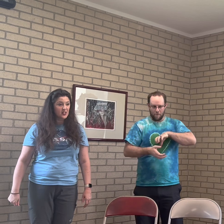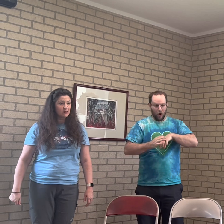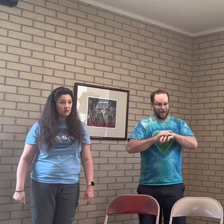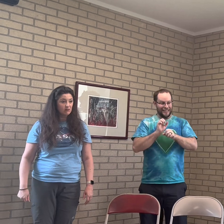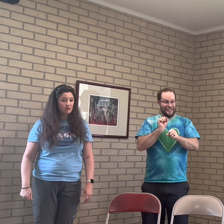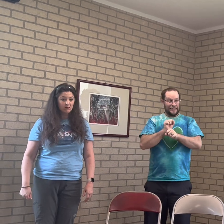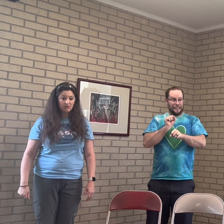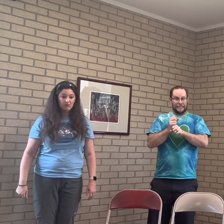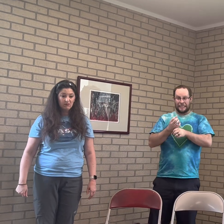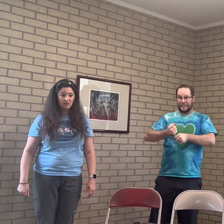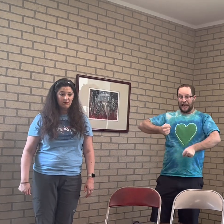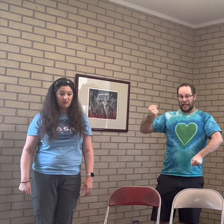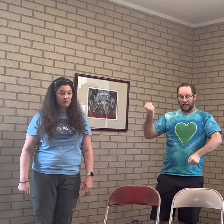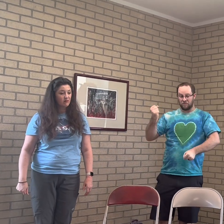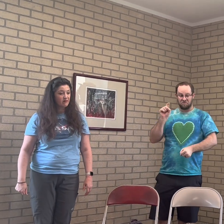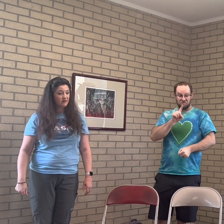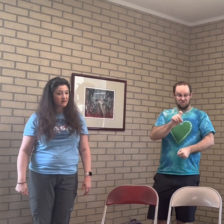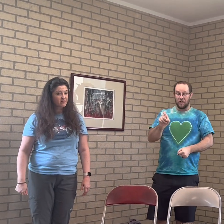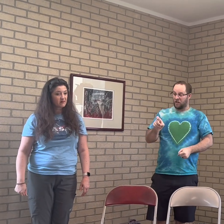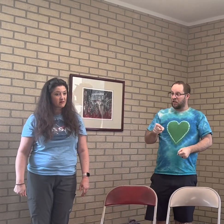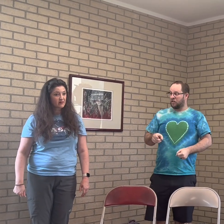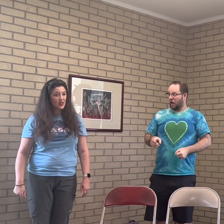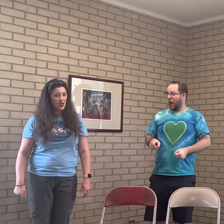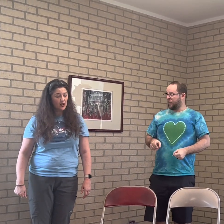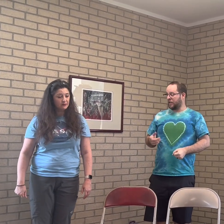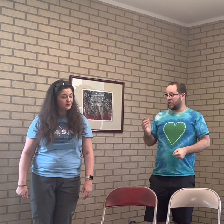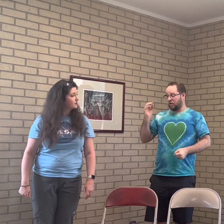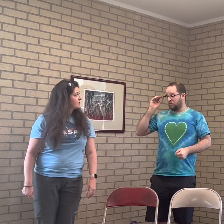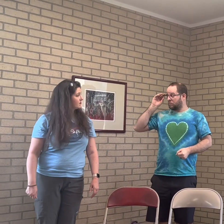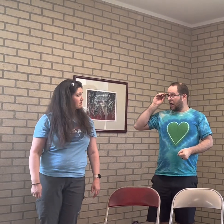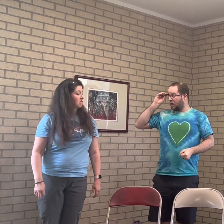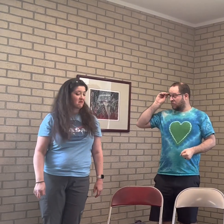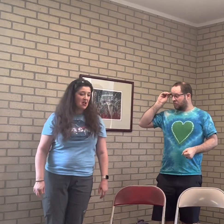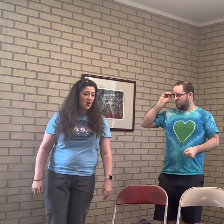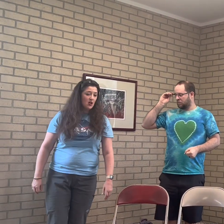easier? Miss Cali: Maybe a little bit? Mr. Aaron: A little bit, I think so.